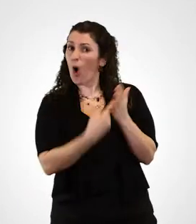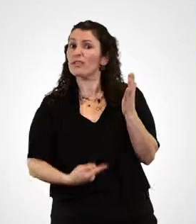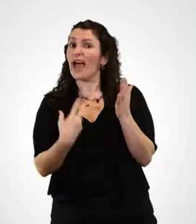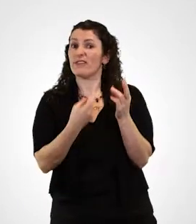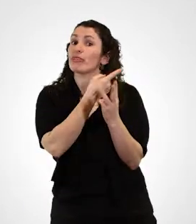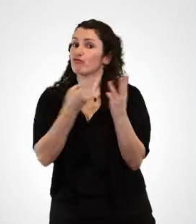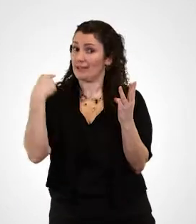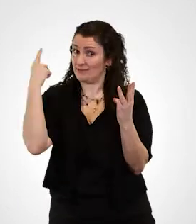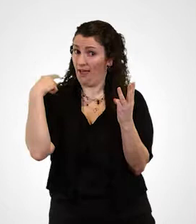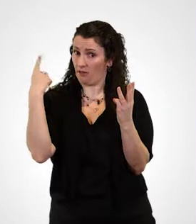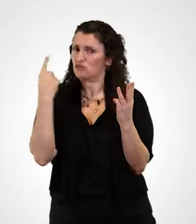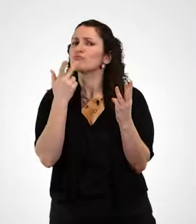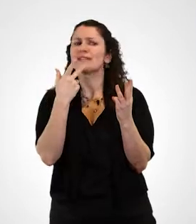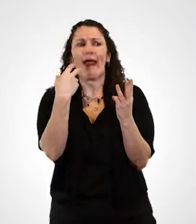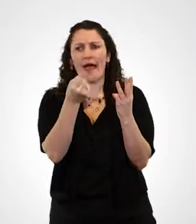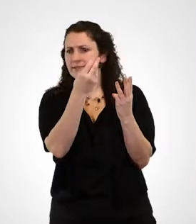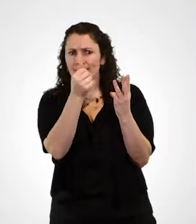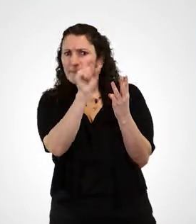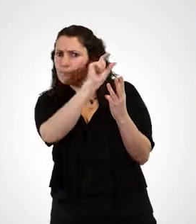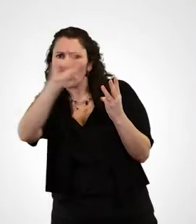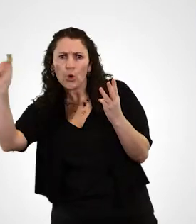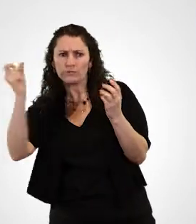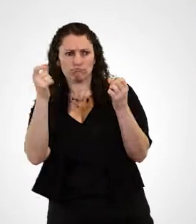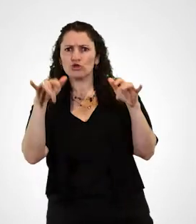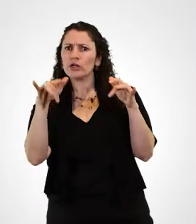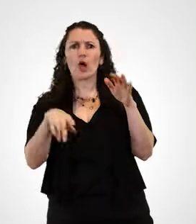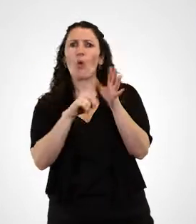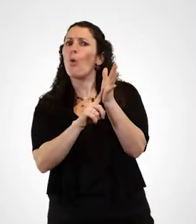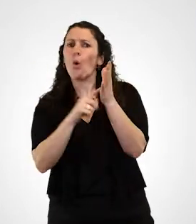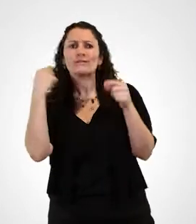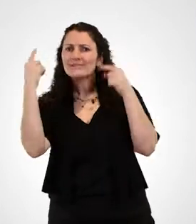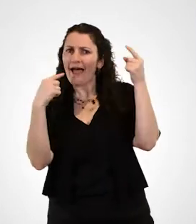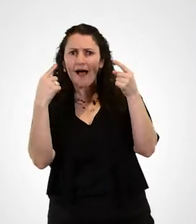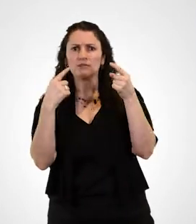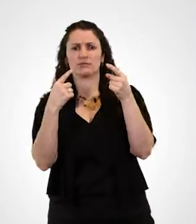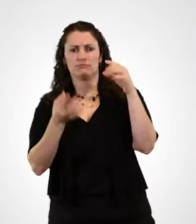So we start out with the image, we build the word with the pictures that represent the sounds,